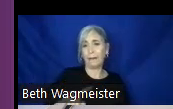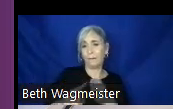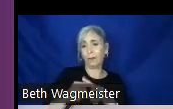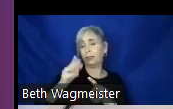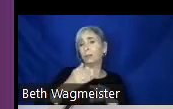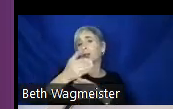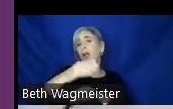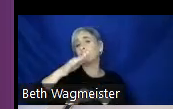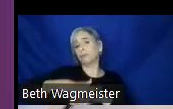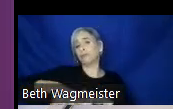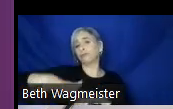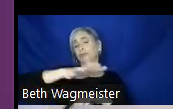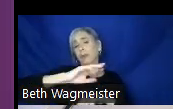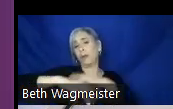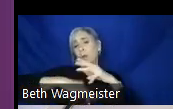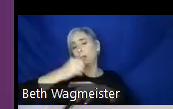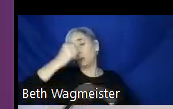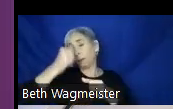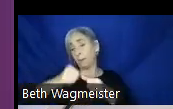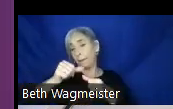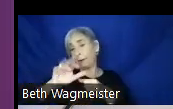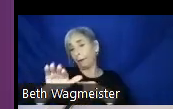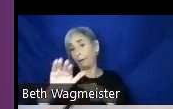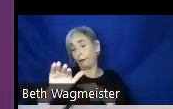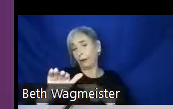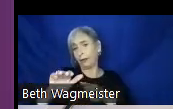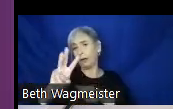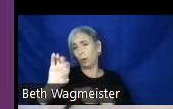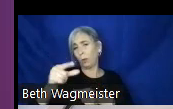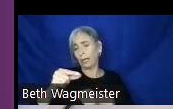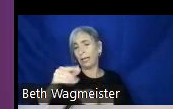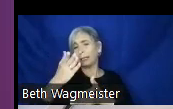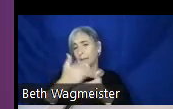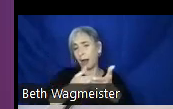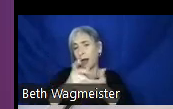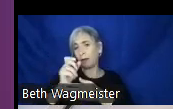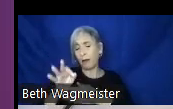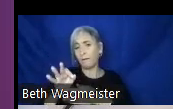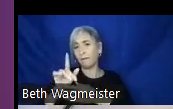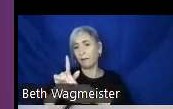pond are always remembering that WCAG is part of the legal system here but not everything.